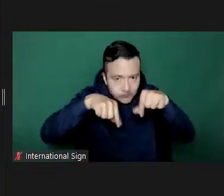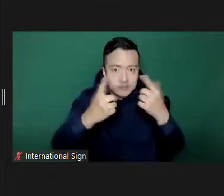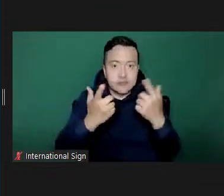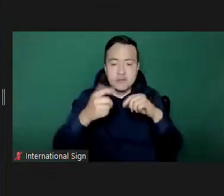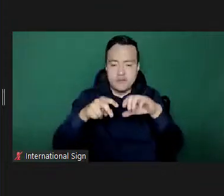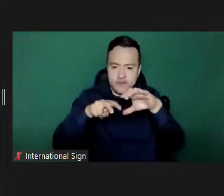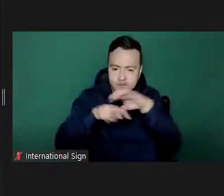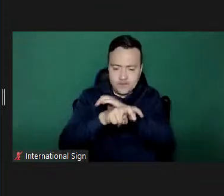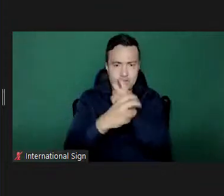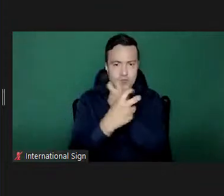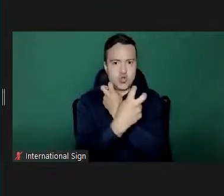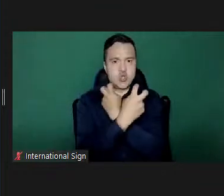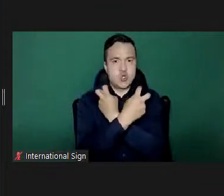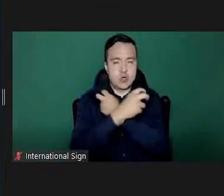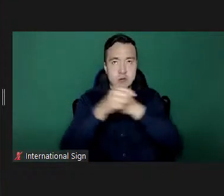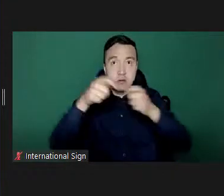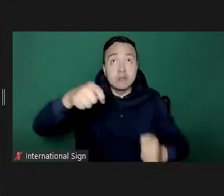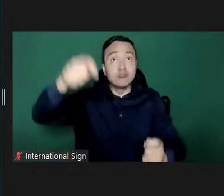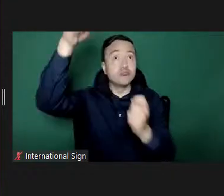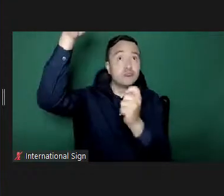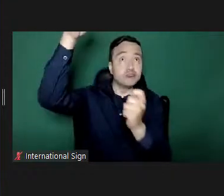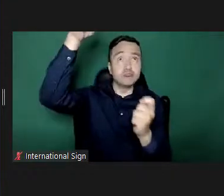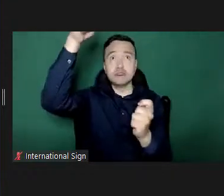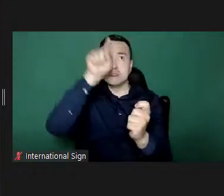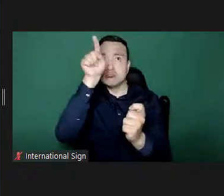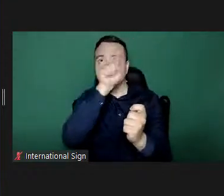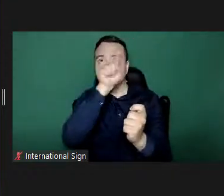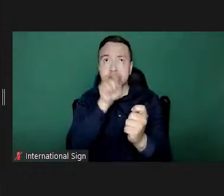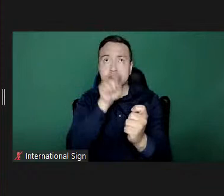these patients or clients a lot quic ker.